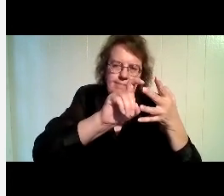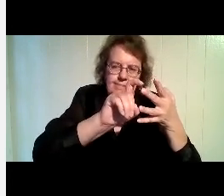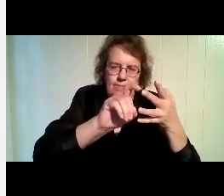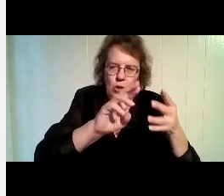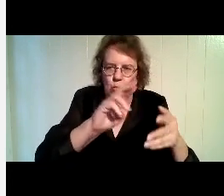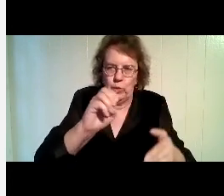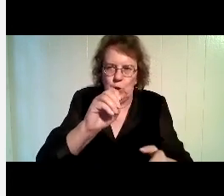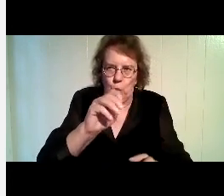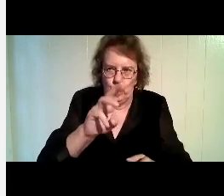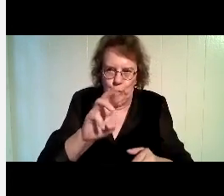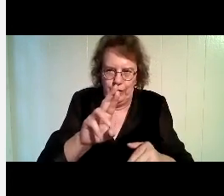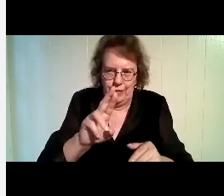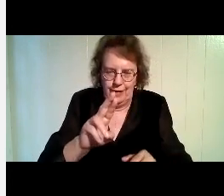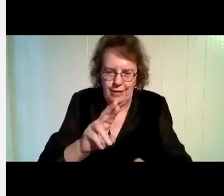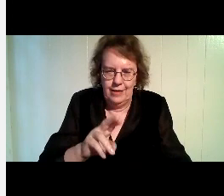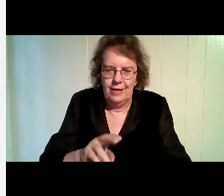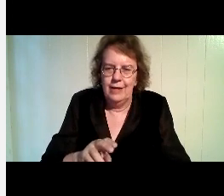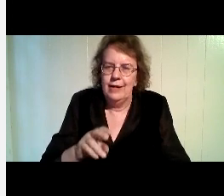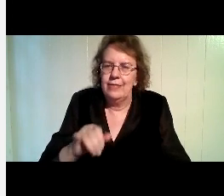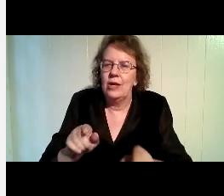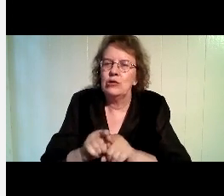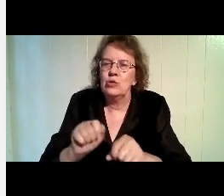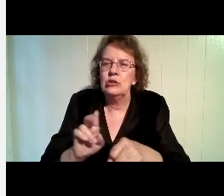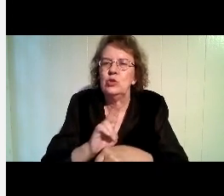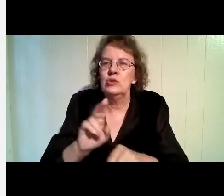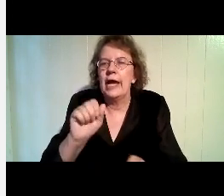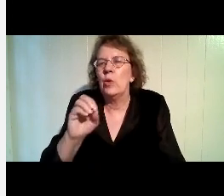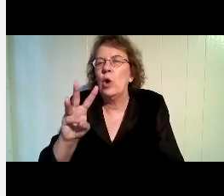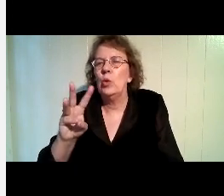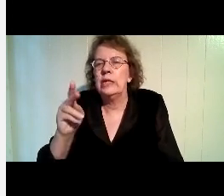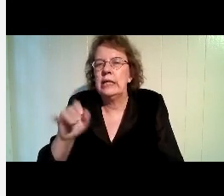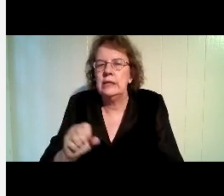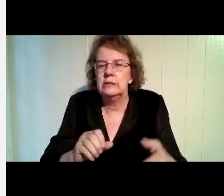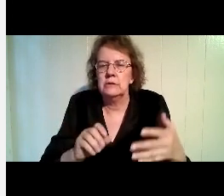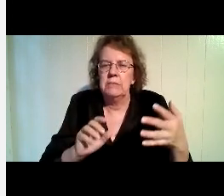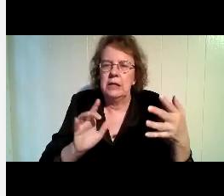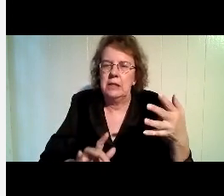You can also use these arrow keys to reorder by just clicking up or down.